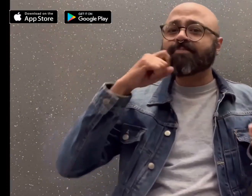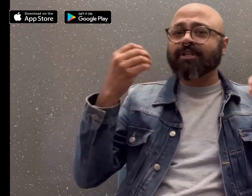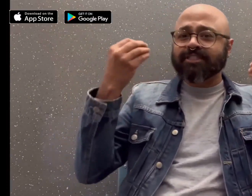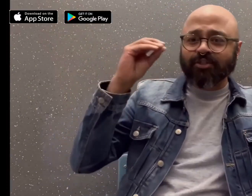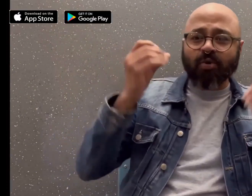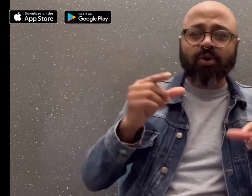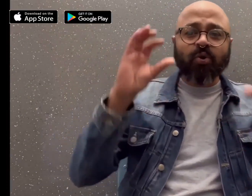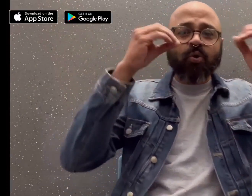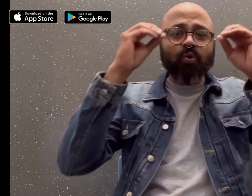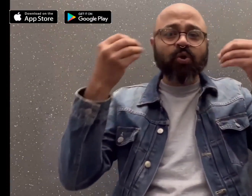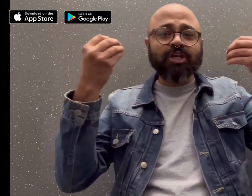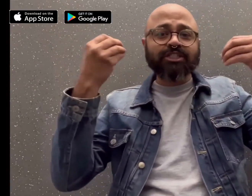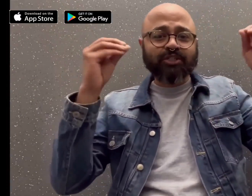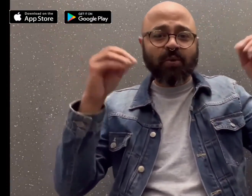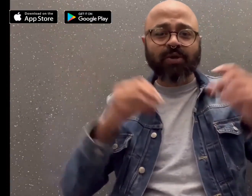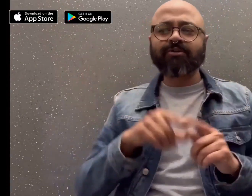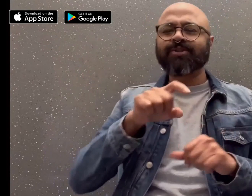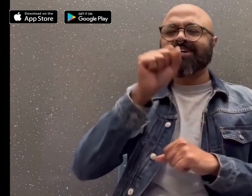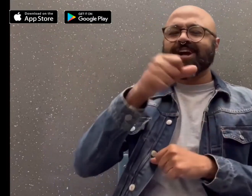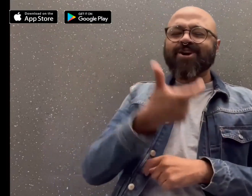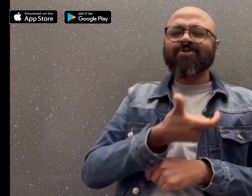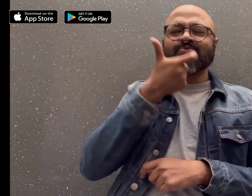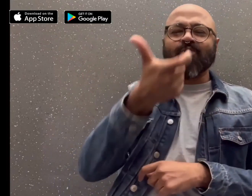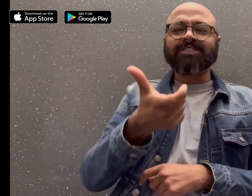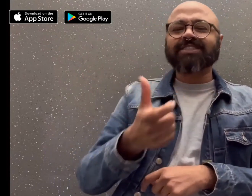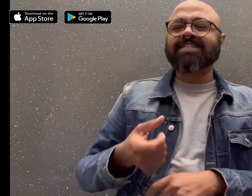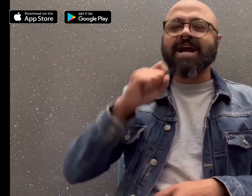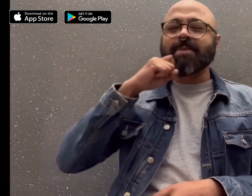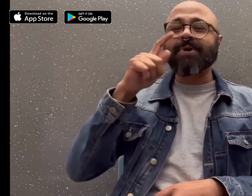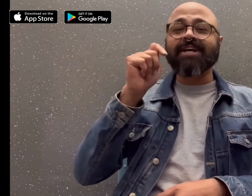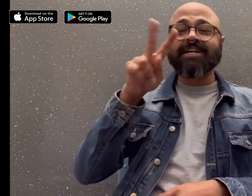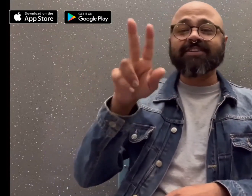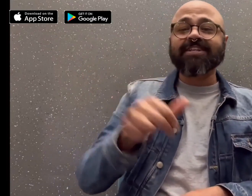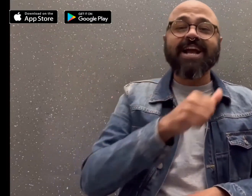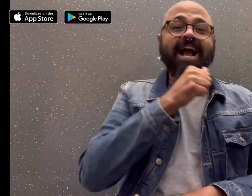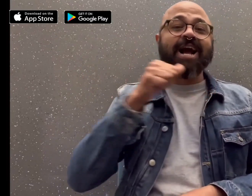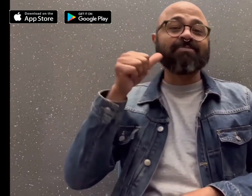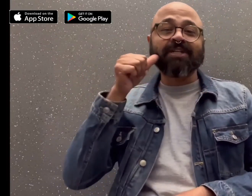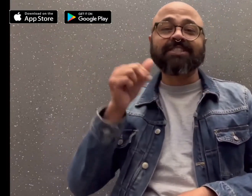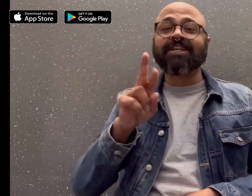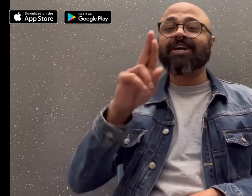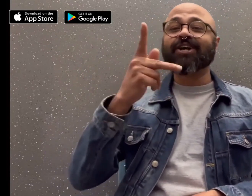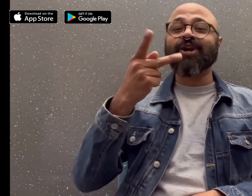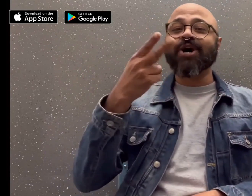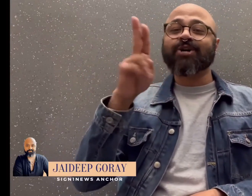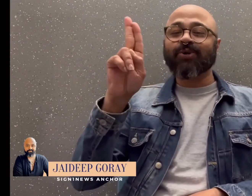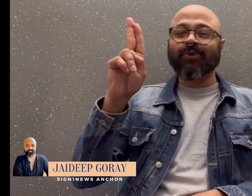Google Play Store on your smartphone and you can also watch on Apple TV Amazon and Roku.